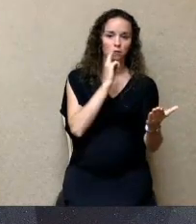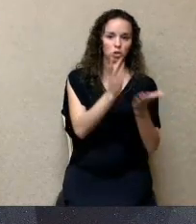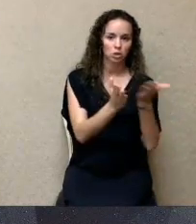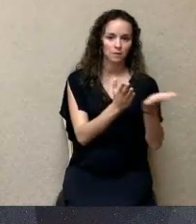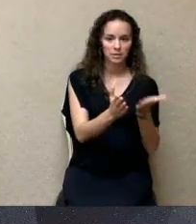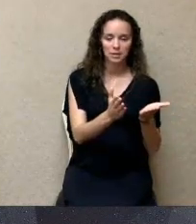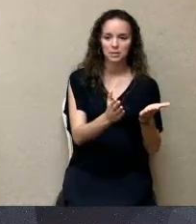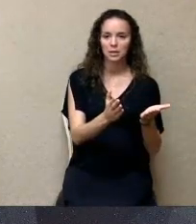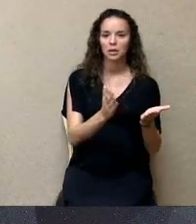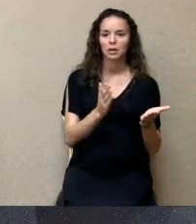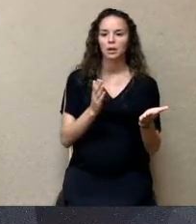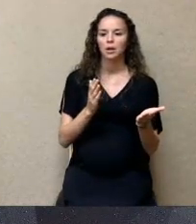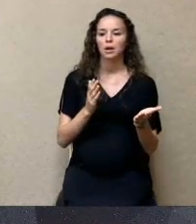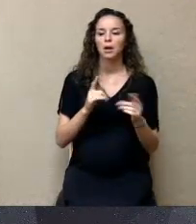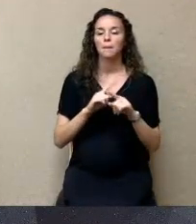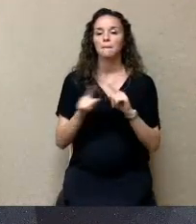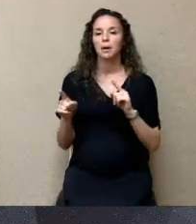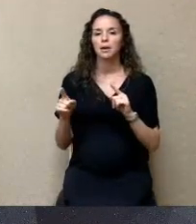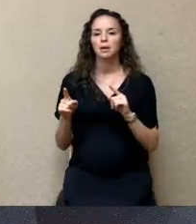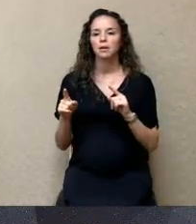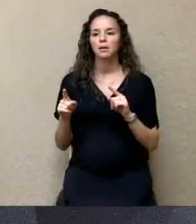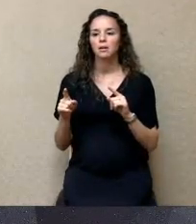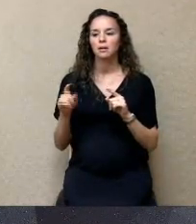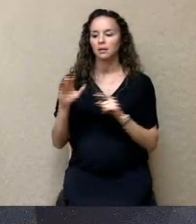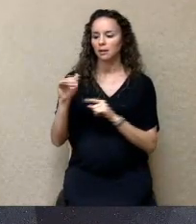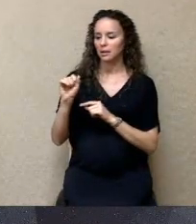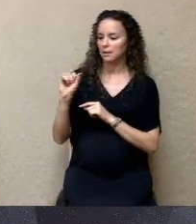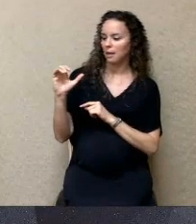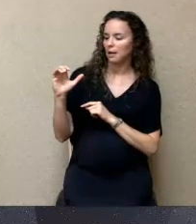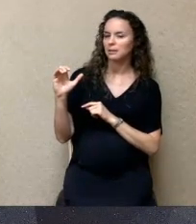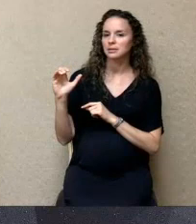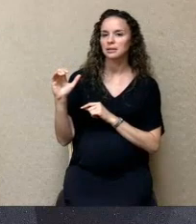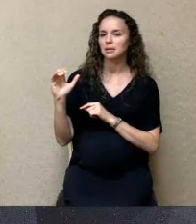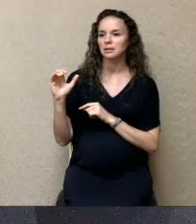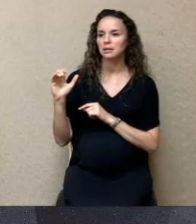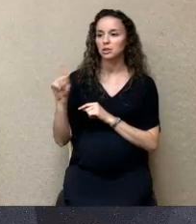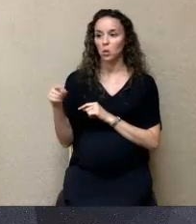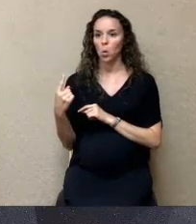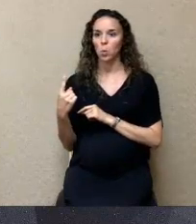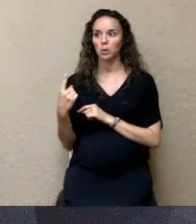Waisman Center is one of the only programs that does therapy.